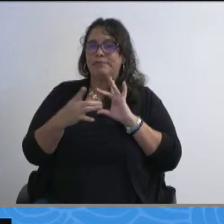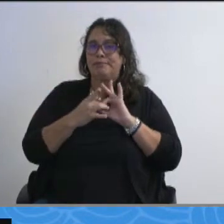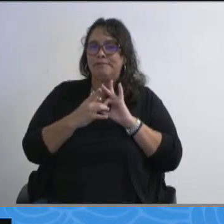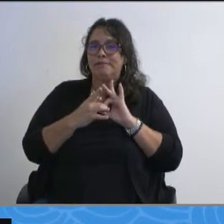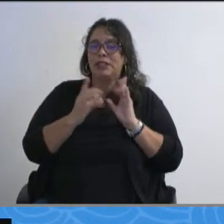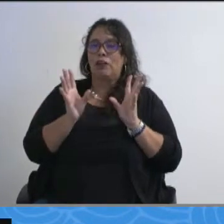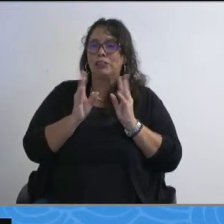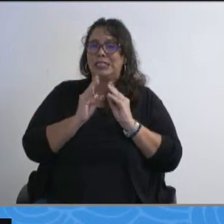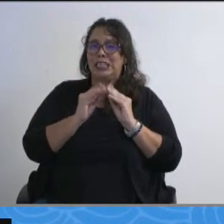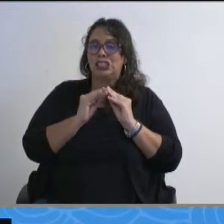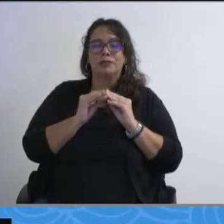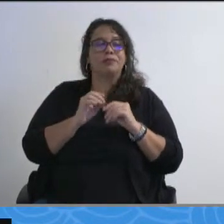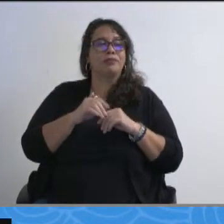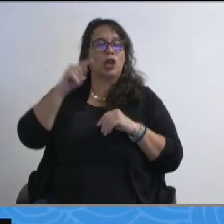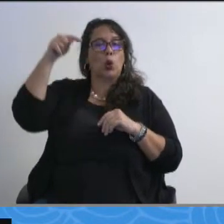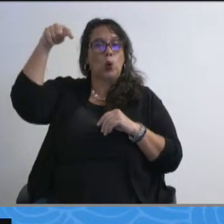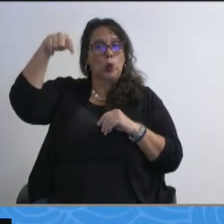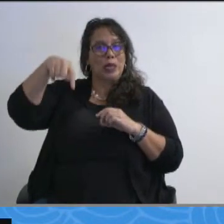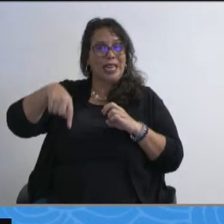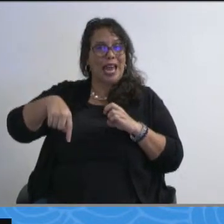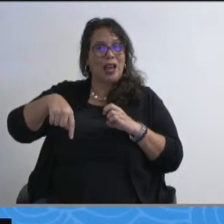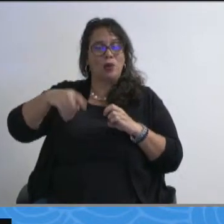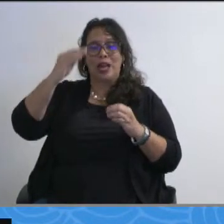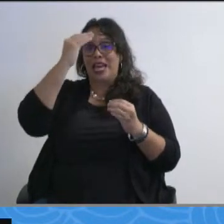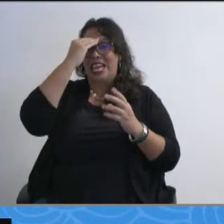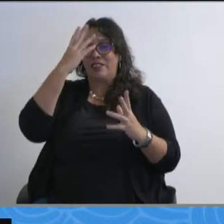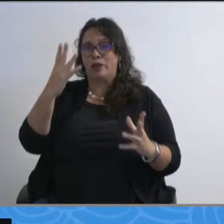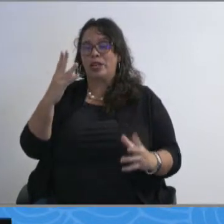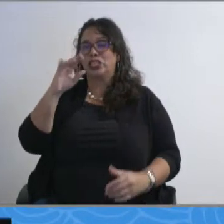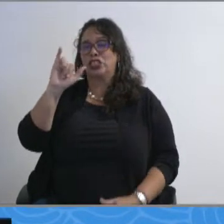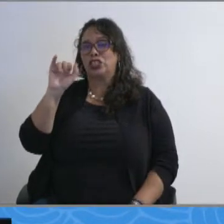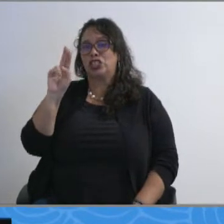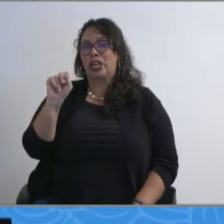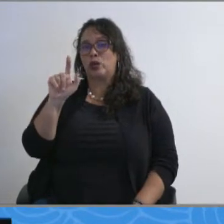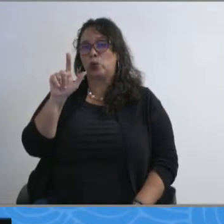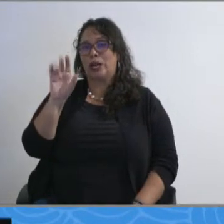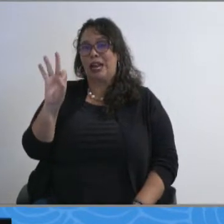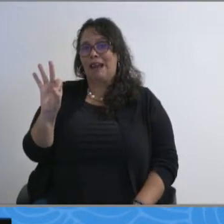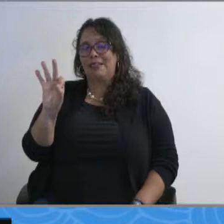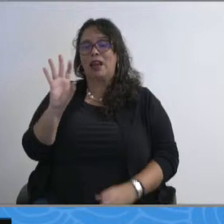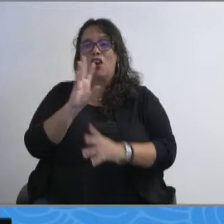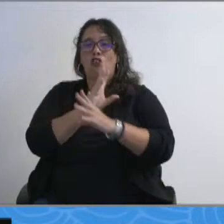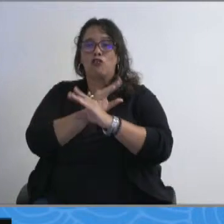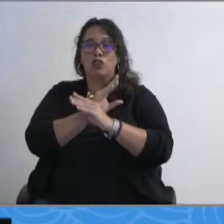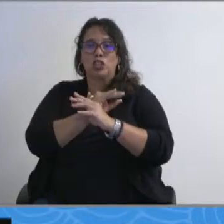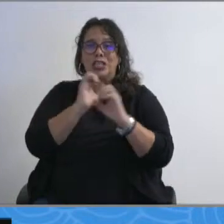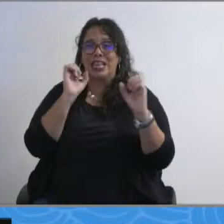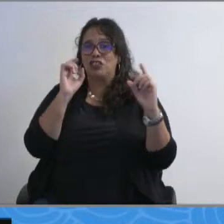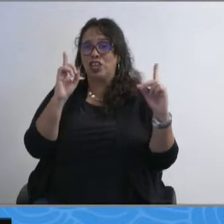If you scroll down, there's information on January 29th. It's going to be our virtual education celebration.